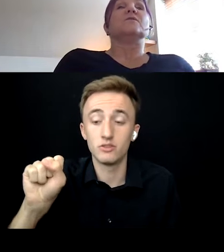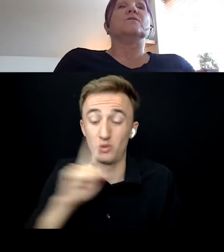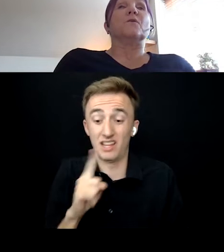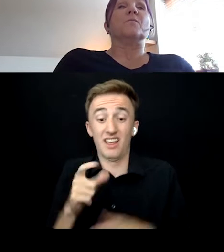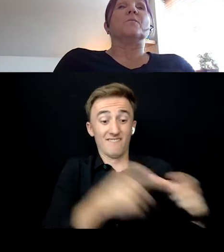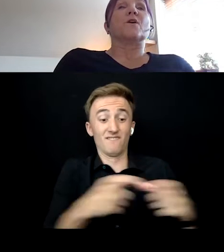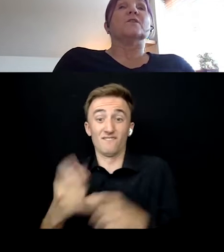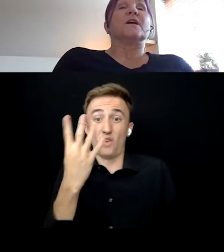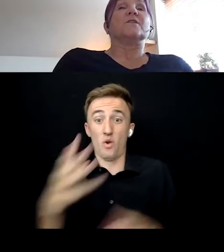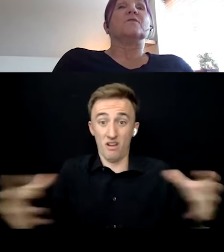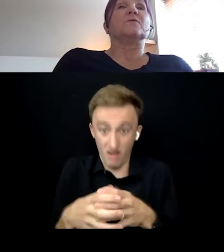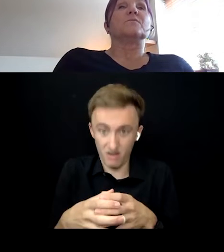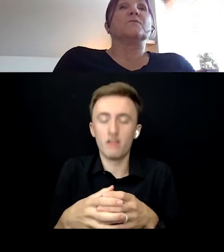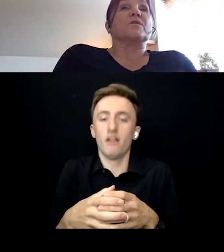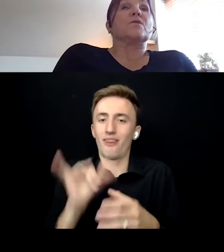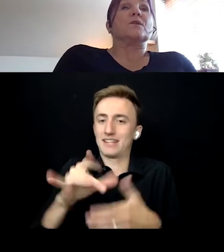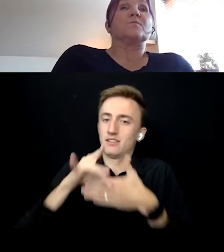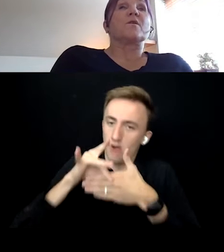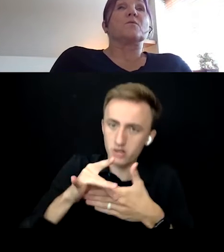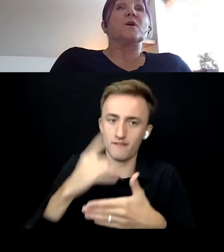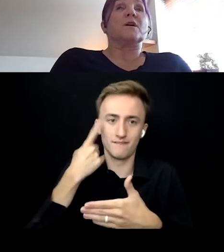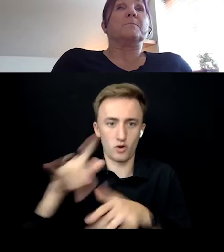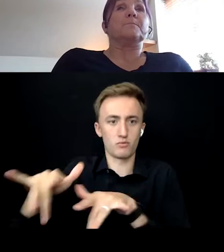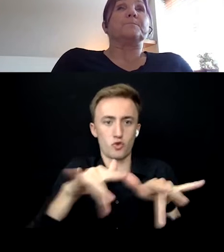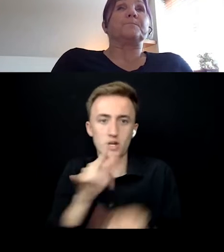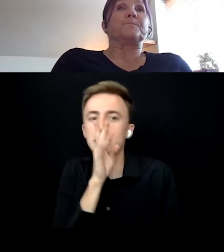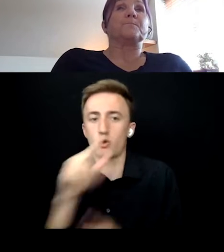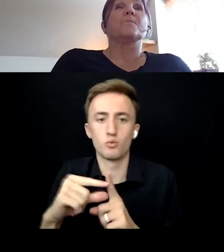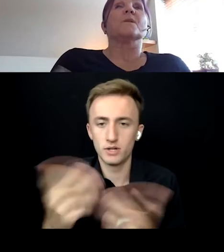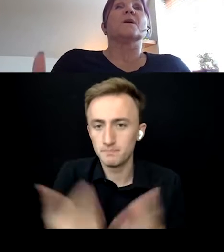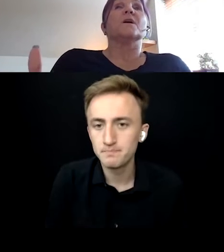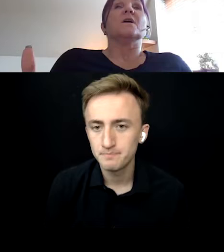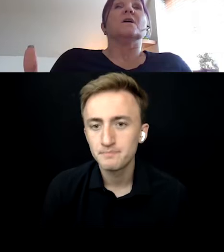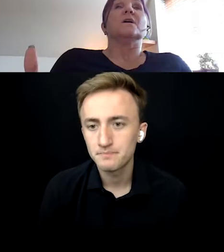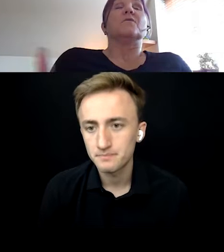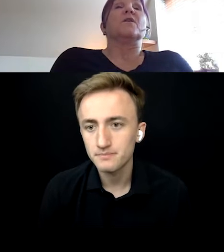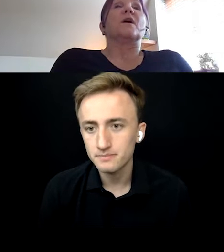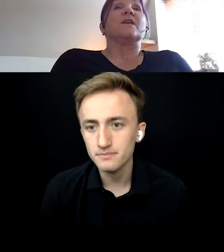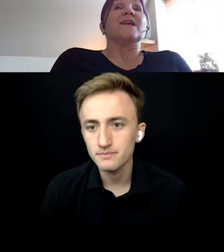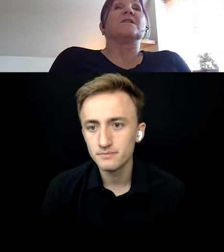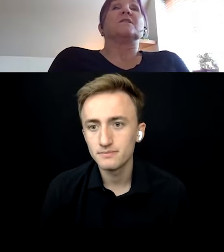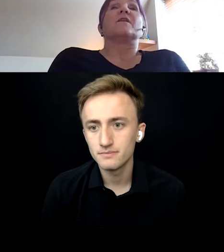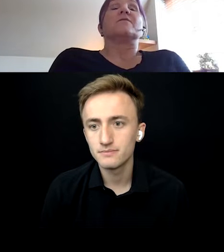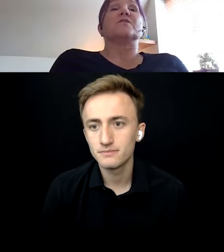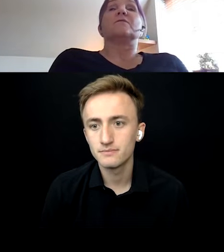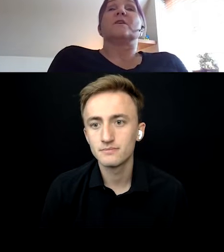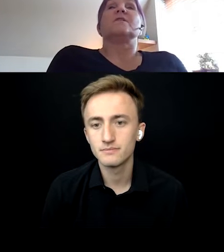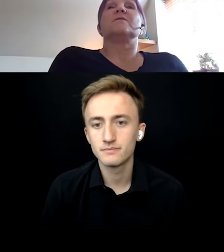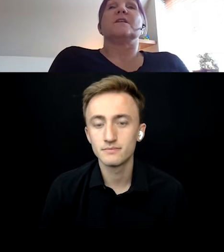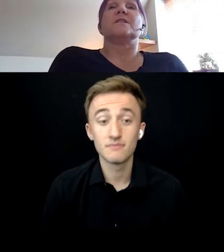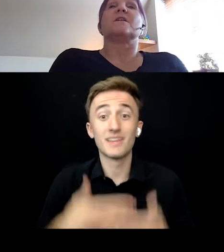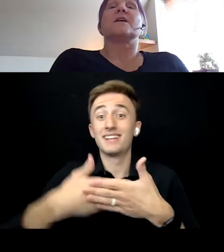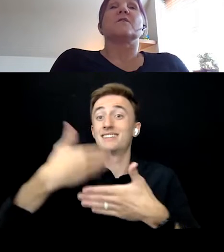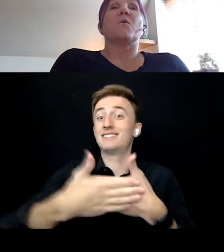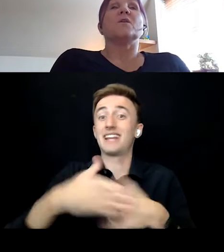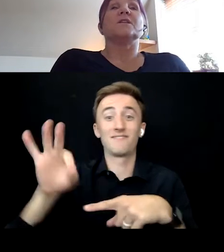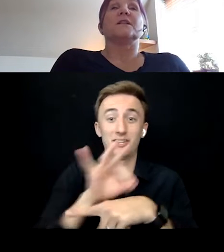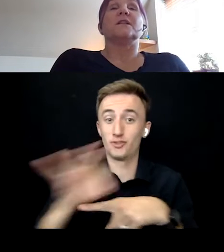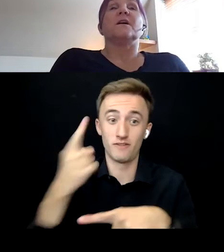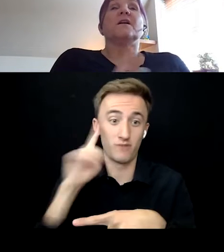to form the content of the recorded spoken word. If we look at the next inner design and quality,